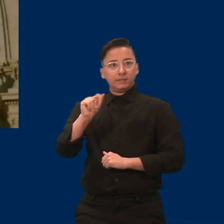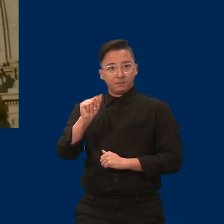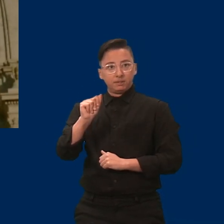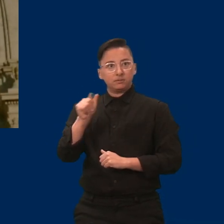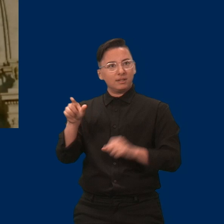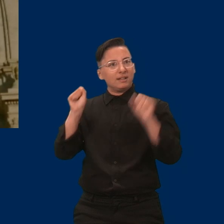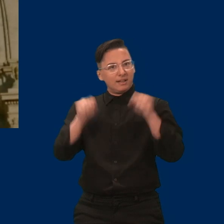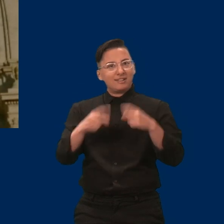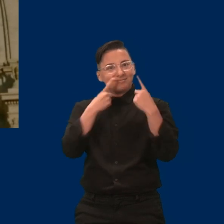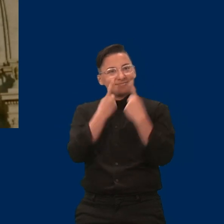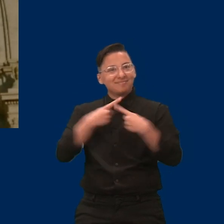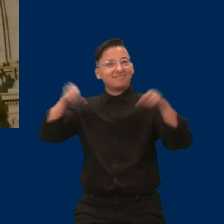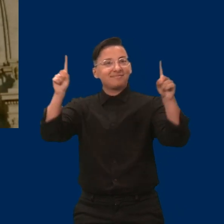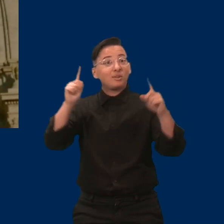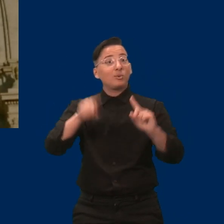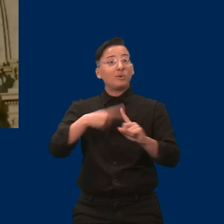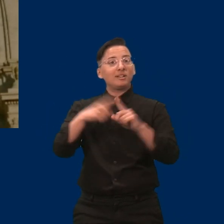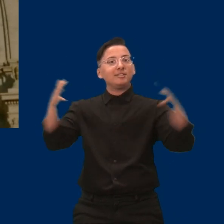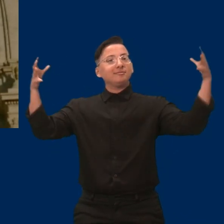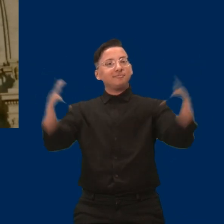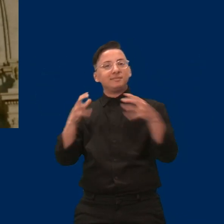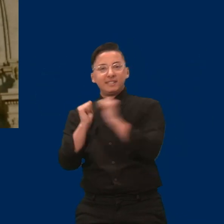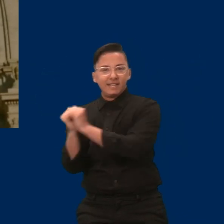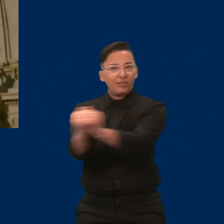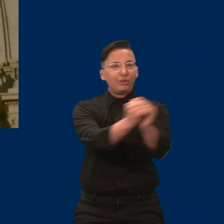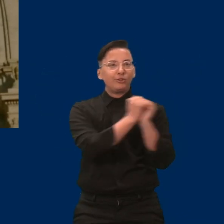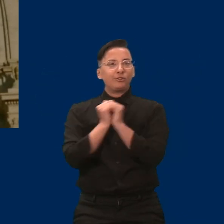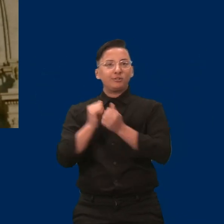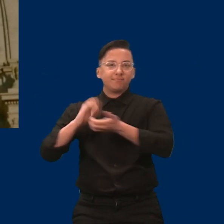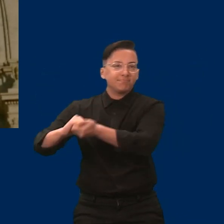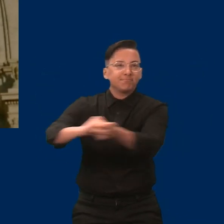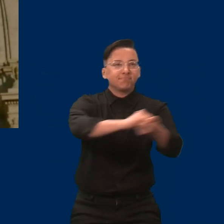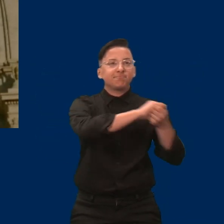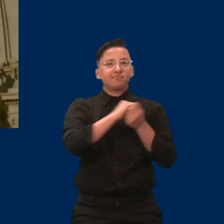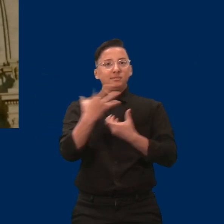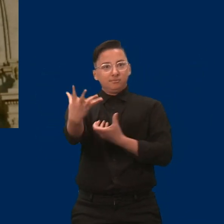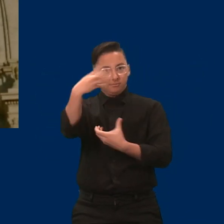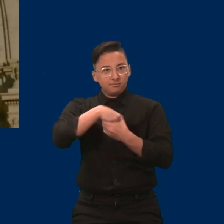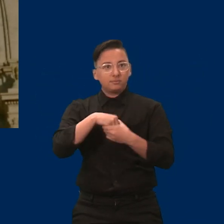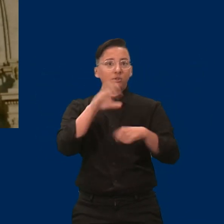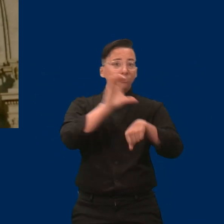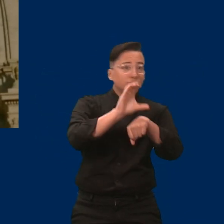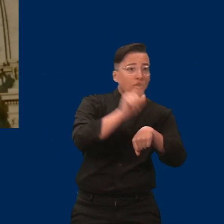But it does take everyone, from consultants to vendors, to the council members here in the staff,